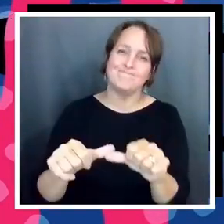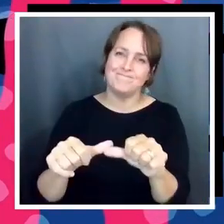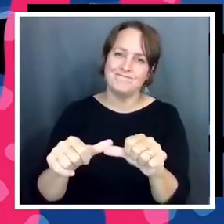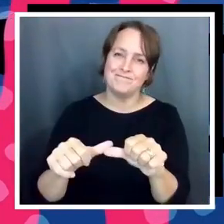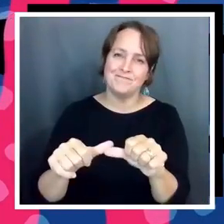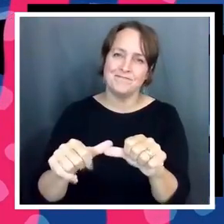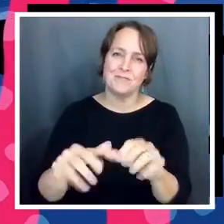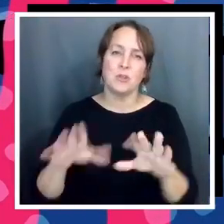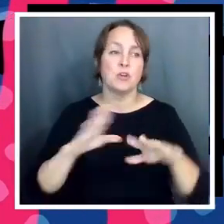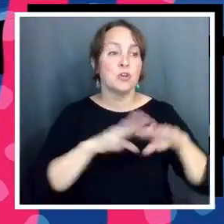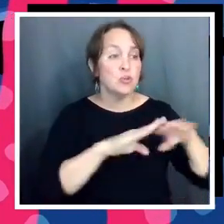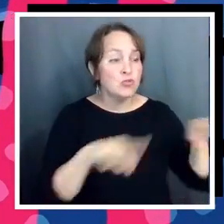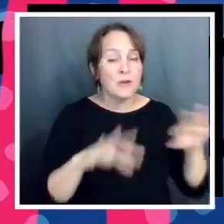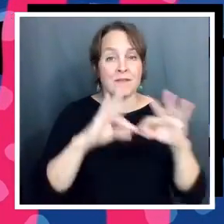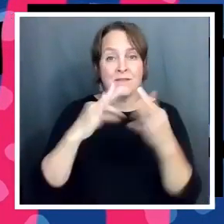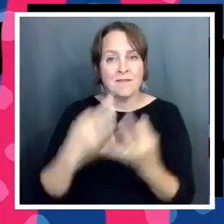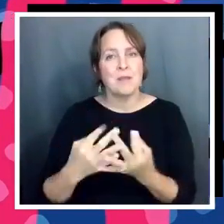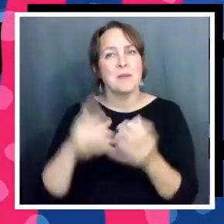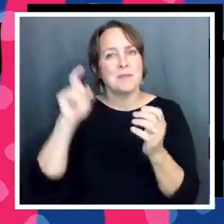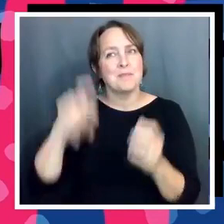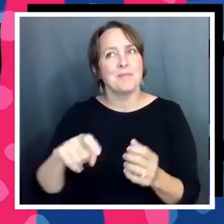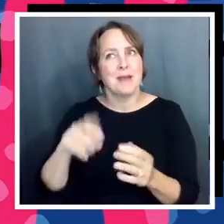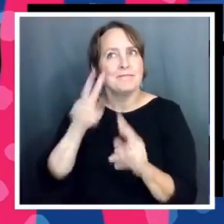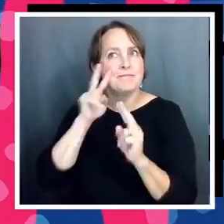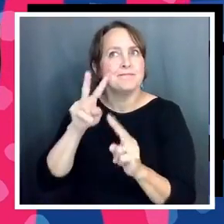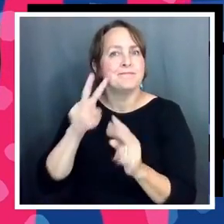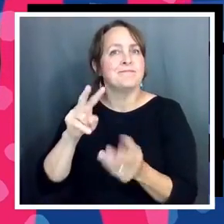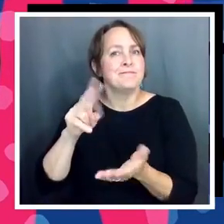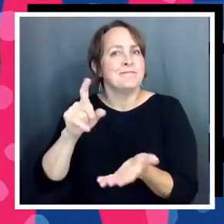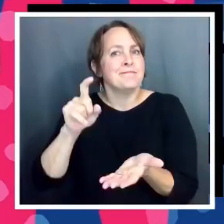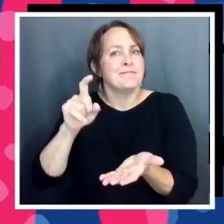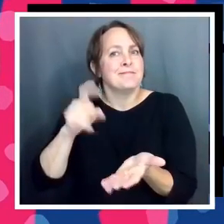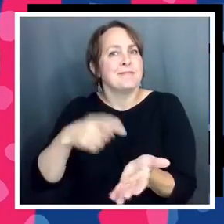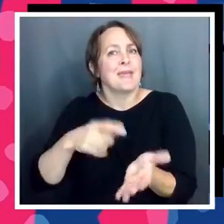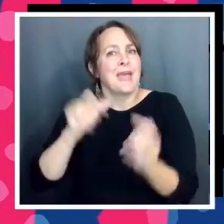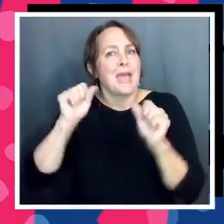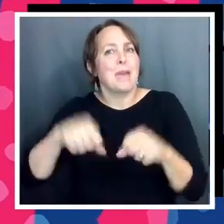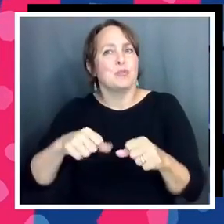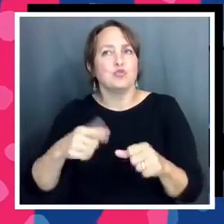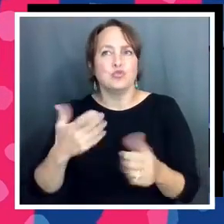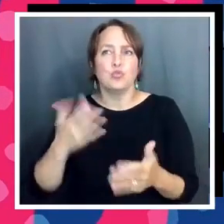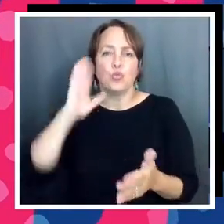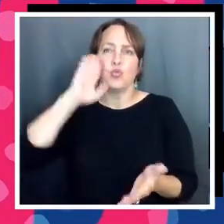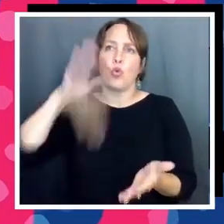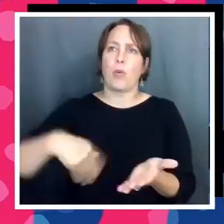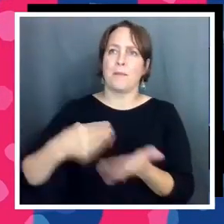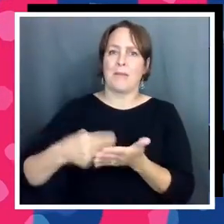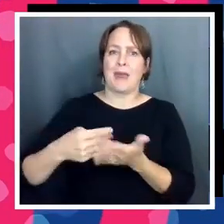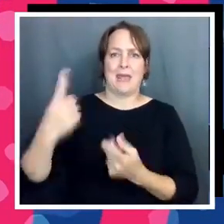PLAN ARE GROUNDBREAKING. WE MUST MAKE IT PERMANENT.